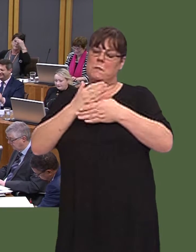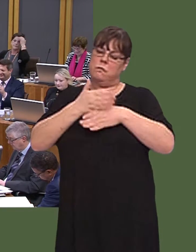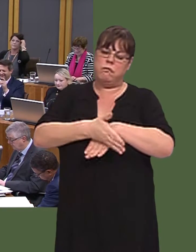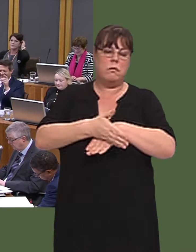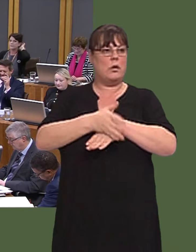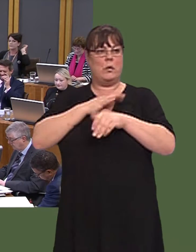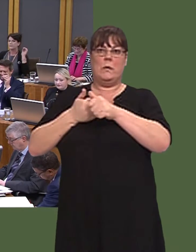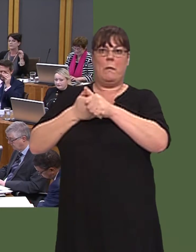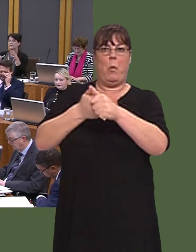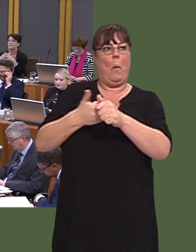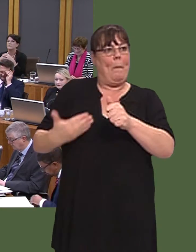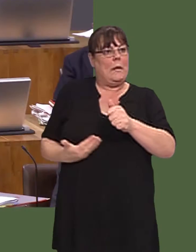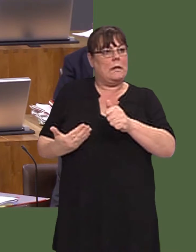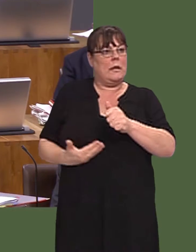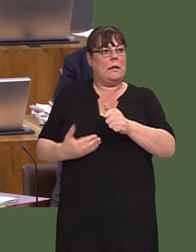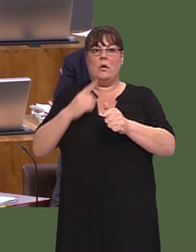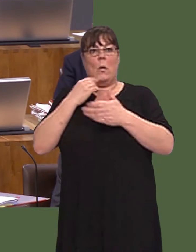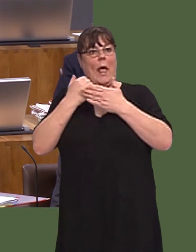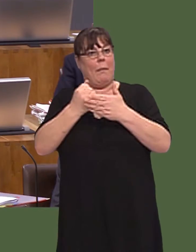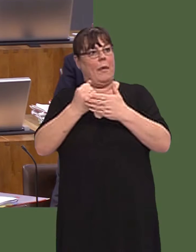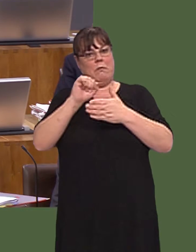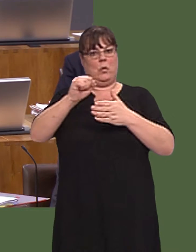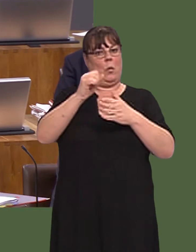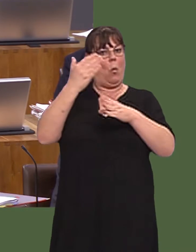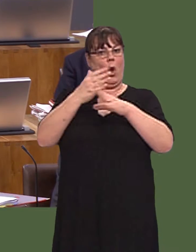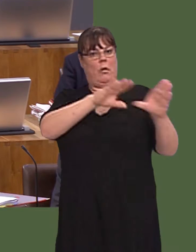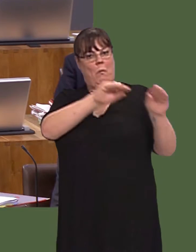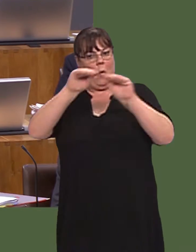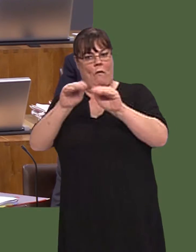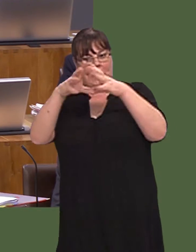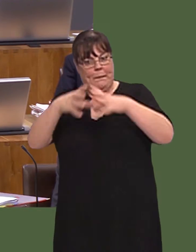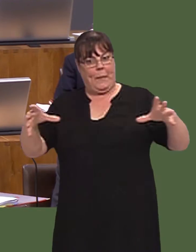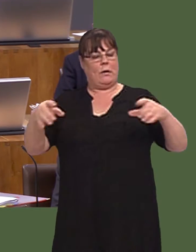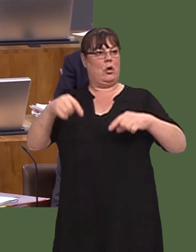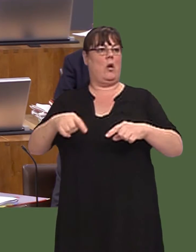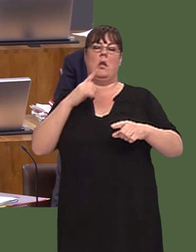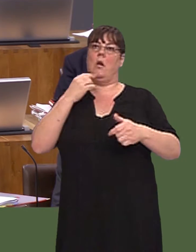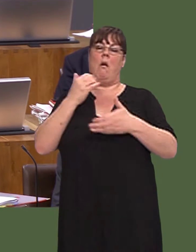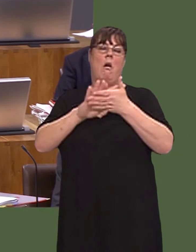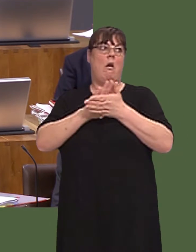the nation to help them retain and expand their operations here. I was very pleased that the Welsh Governmentís investment and support have allowed the BBI